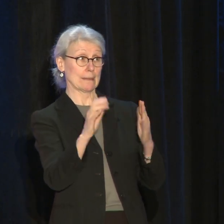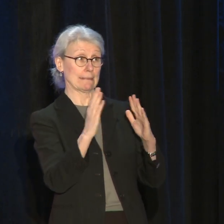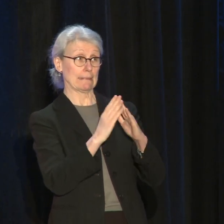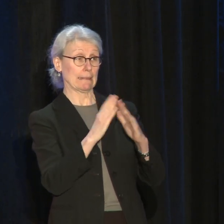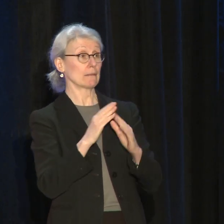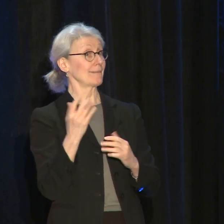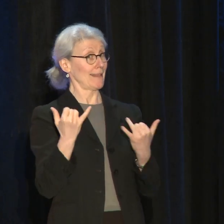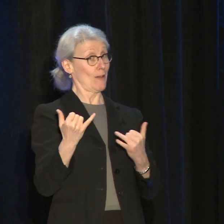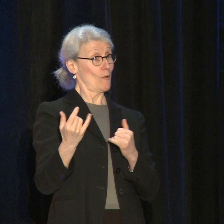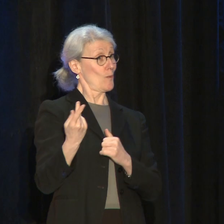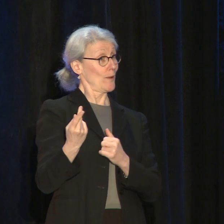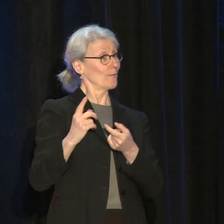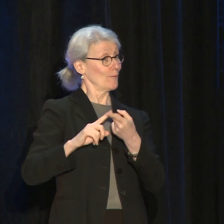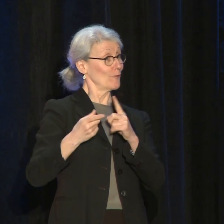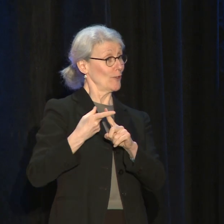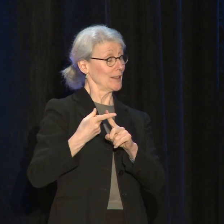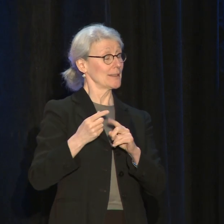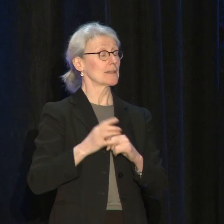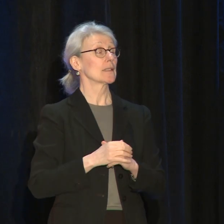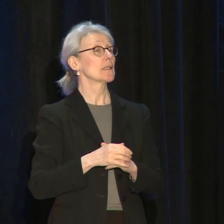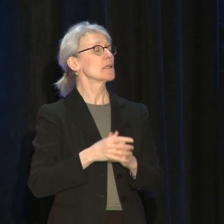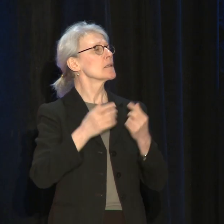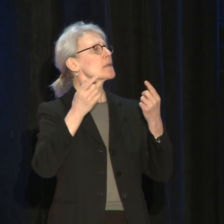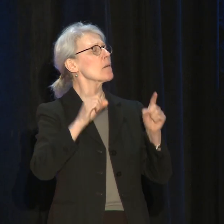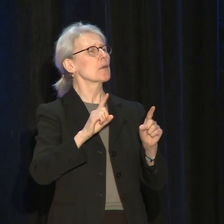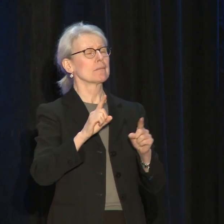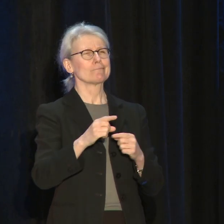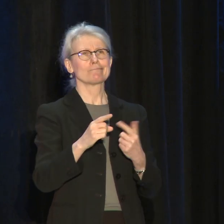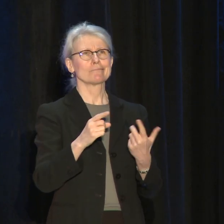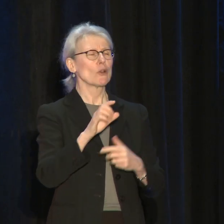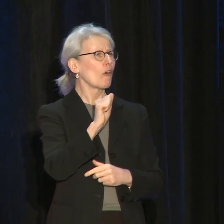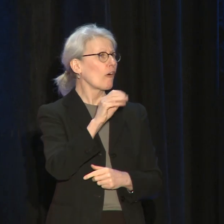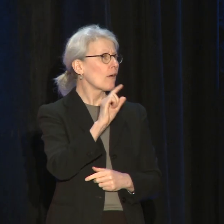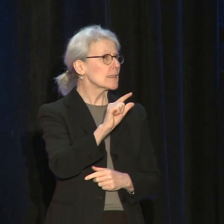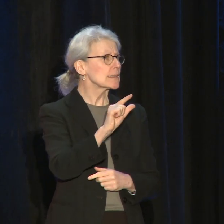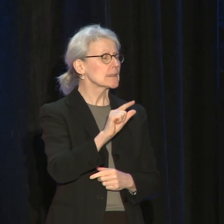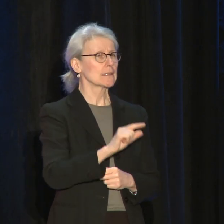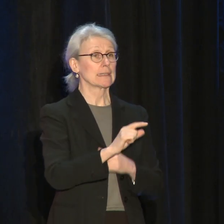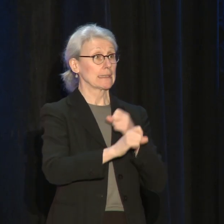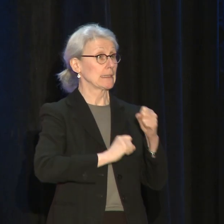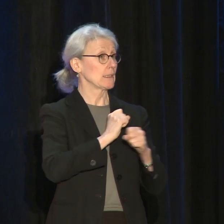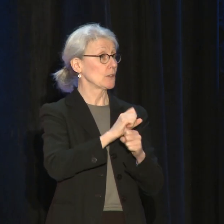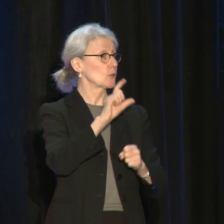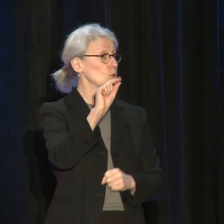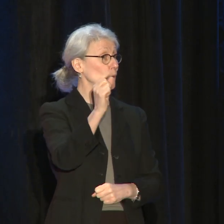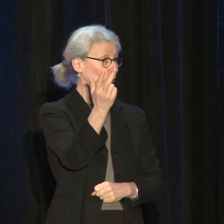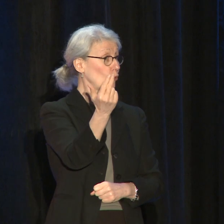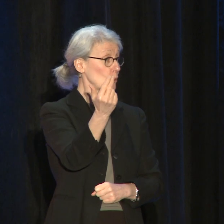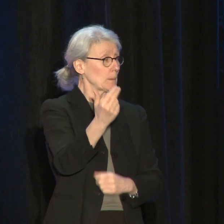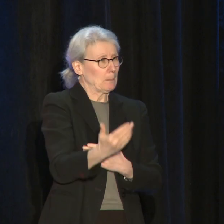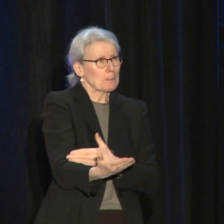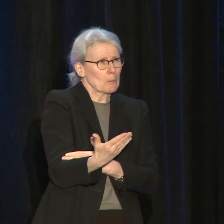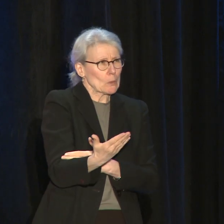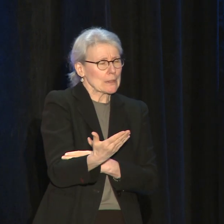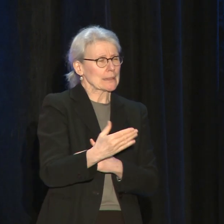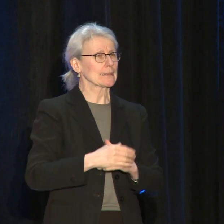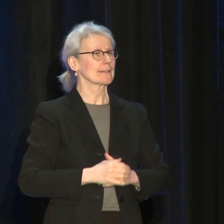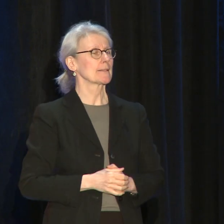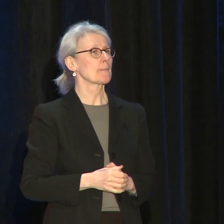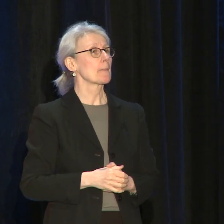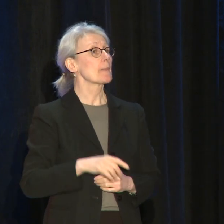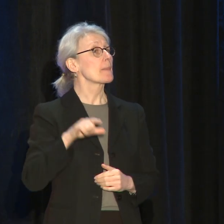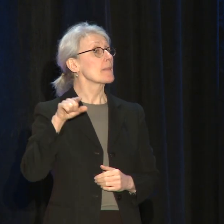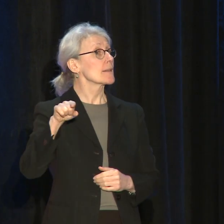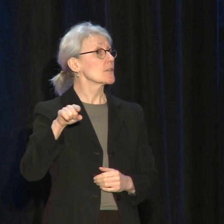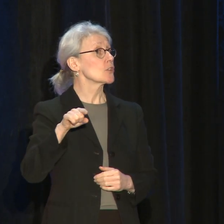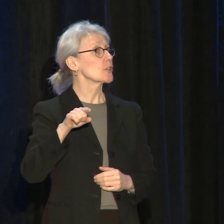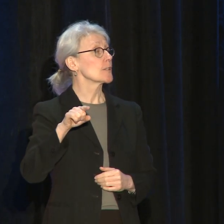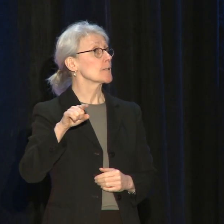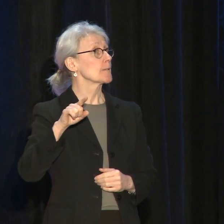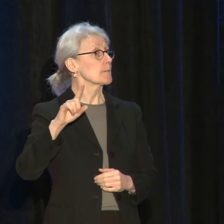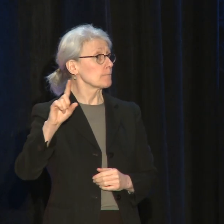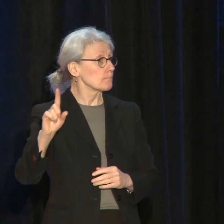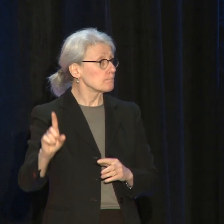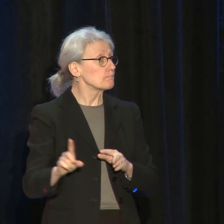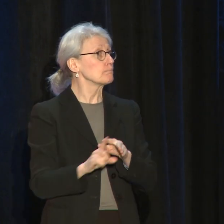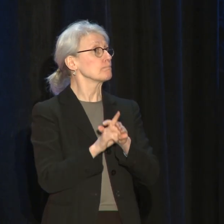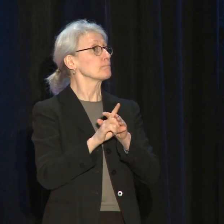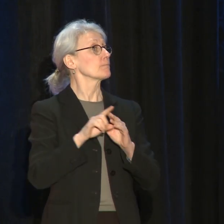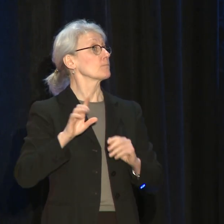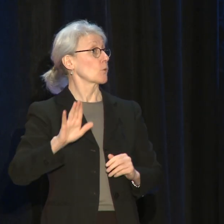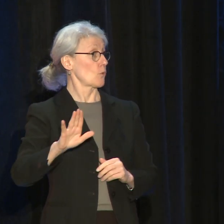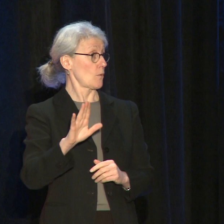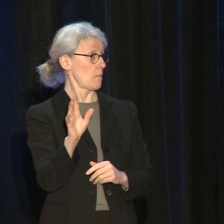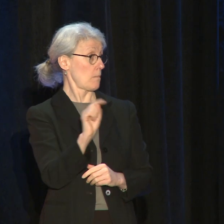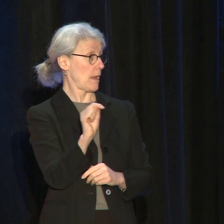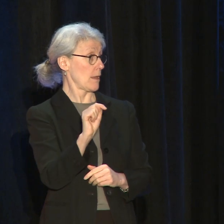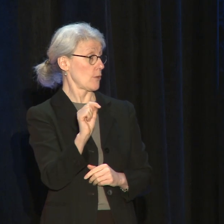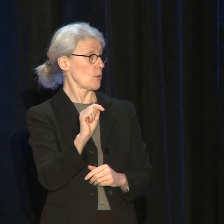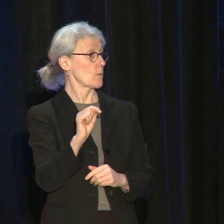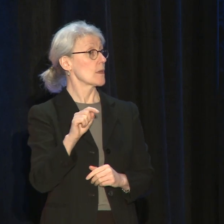In a early morning hours in August 2013 she creeped into her bathroom and whispered into